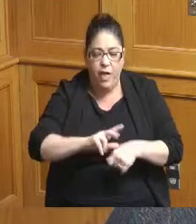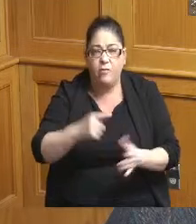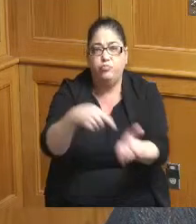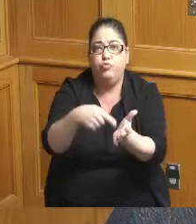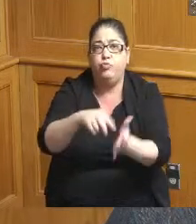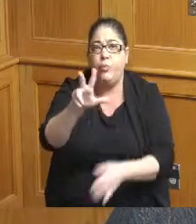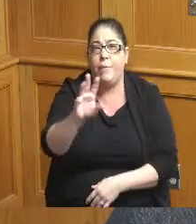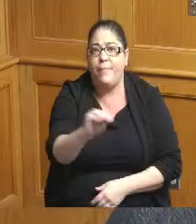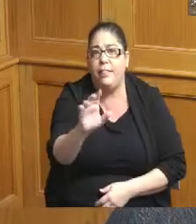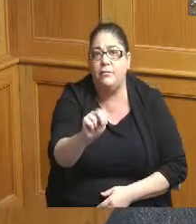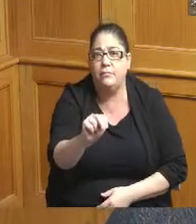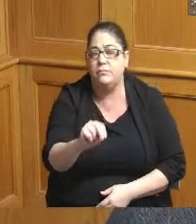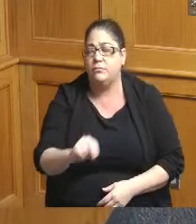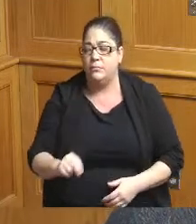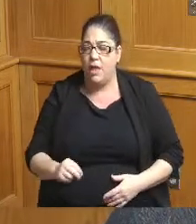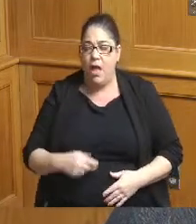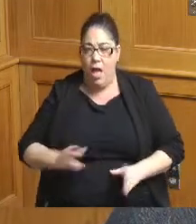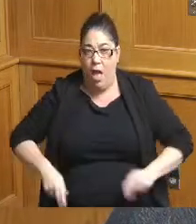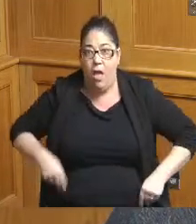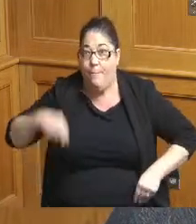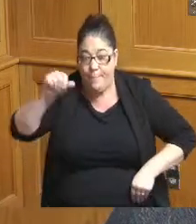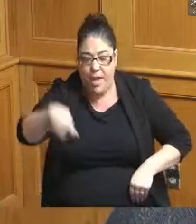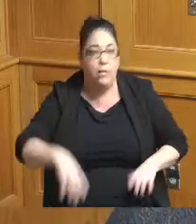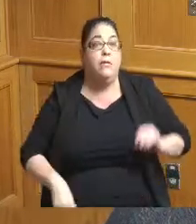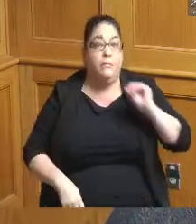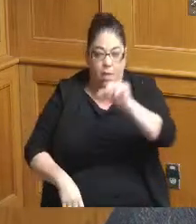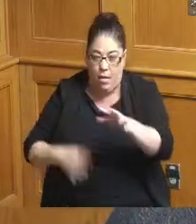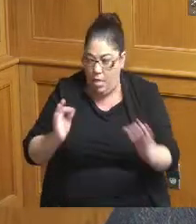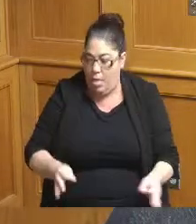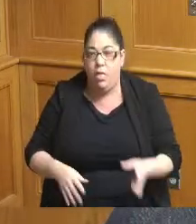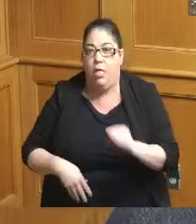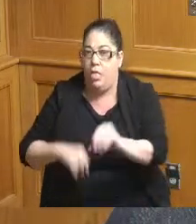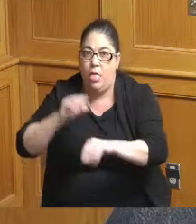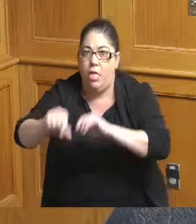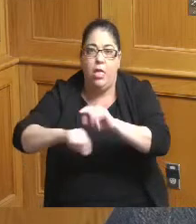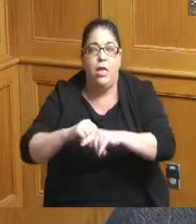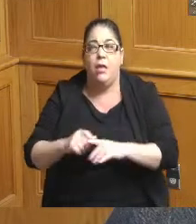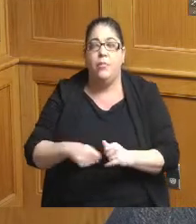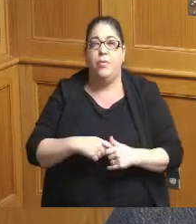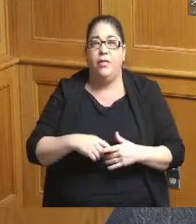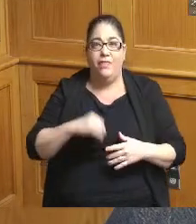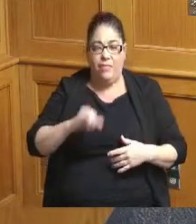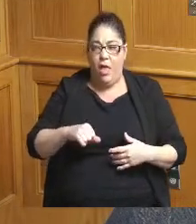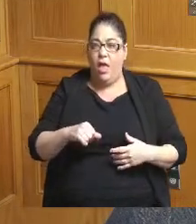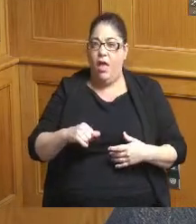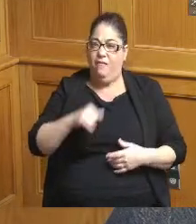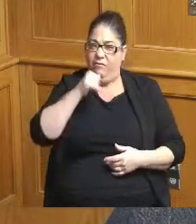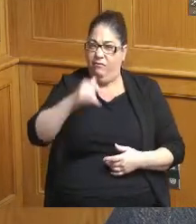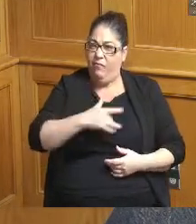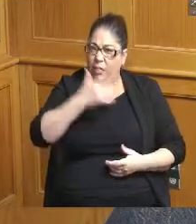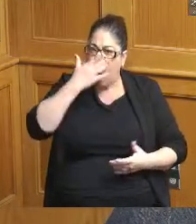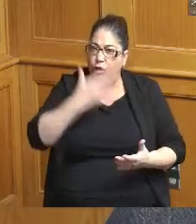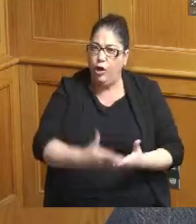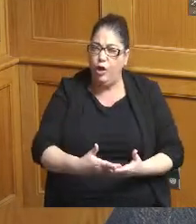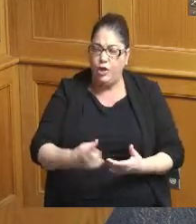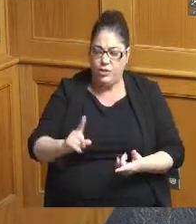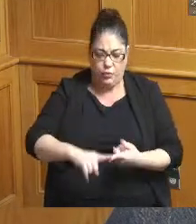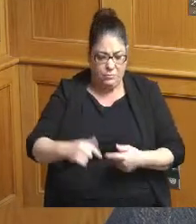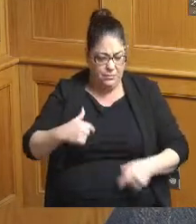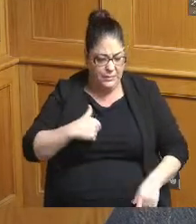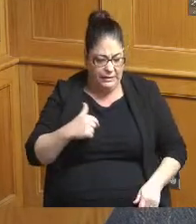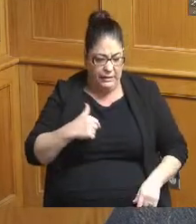need five million by this and maybe my numbers are off it did not feel good to me it did not sound